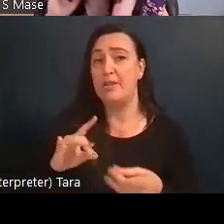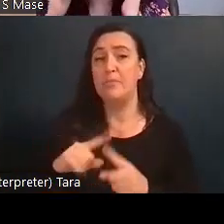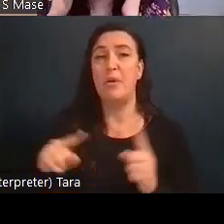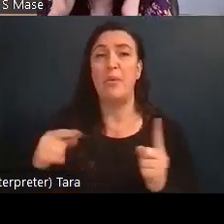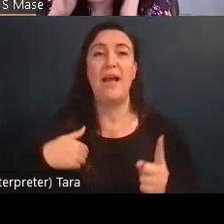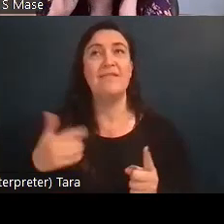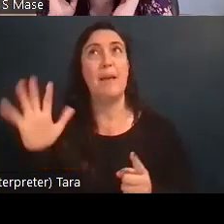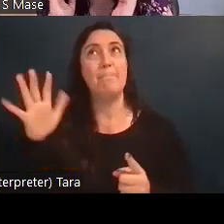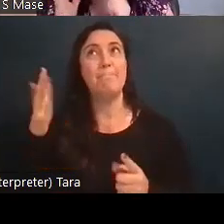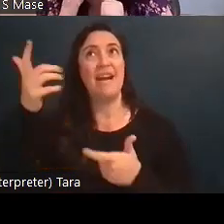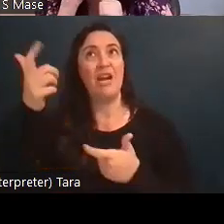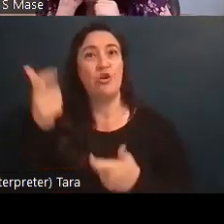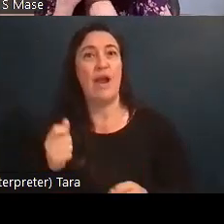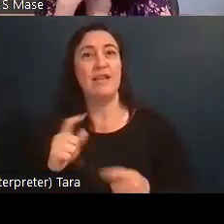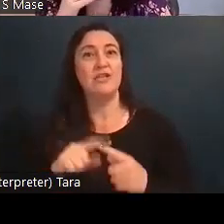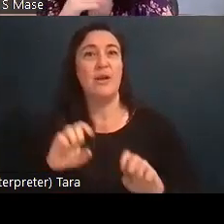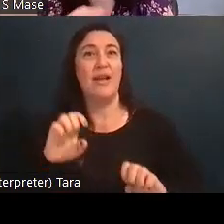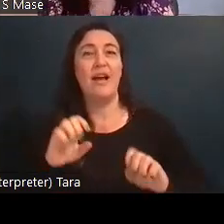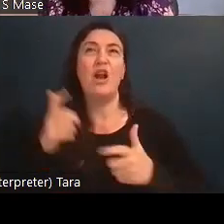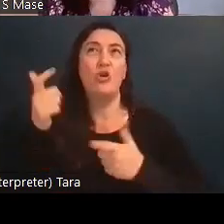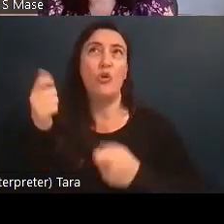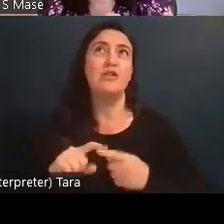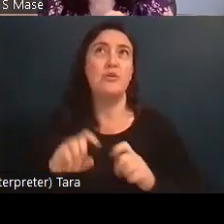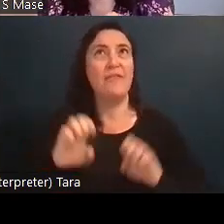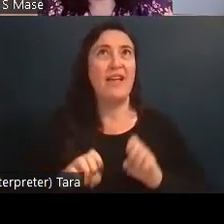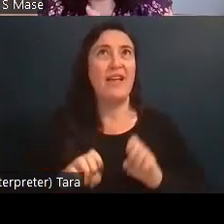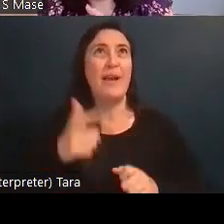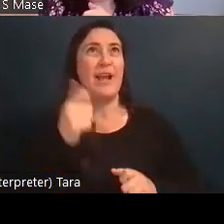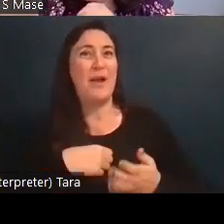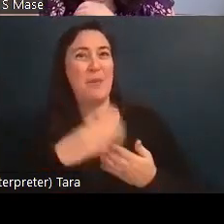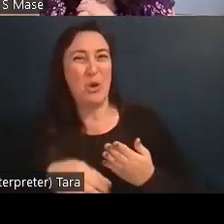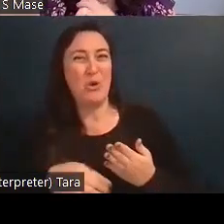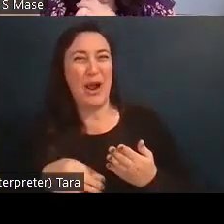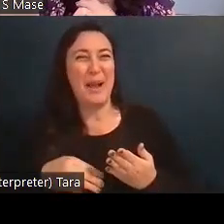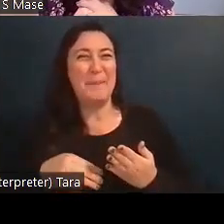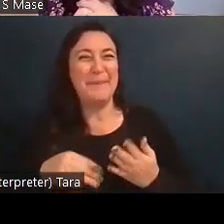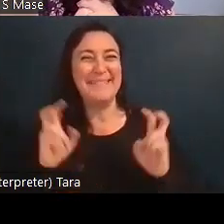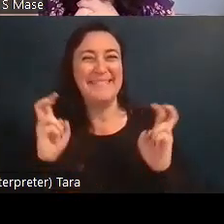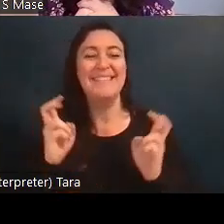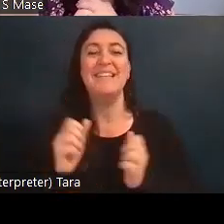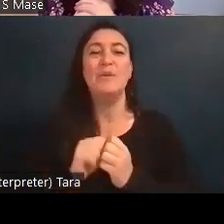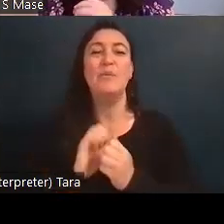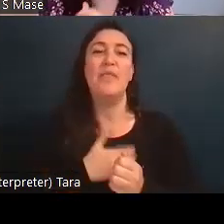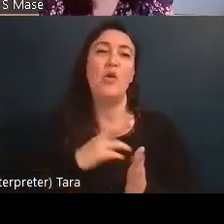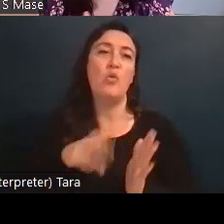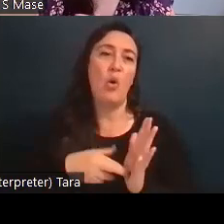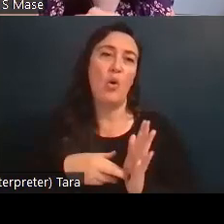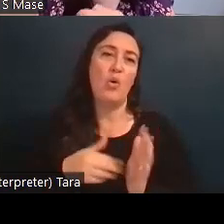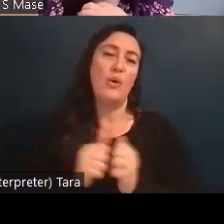evaluating a grant to evaluate a grant program with the with our role in the SAS project or SAS program.